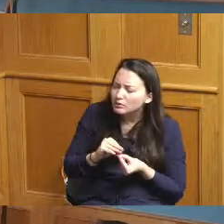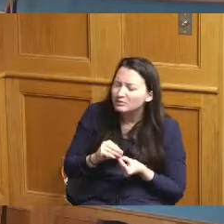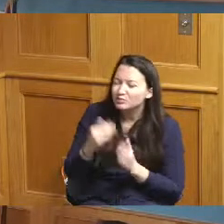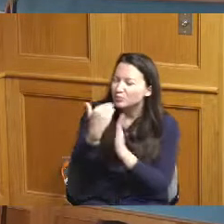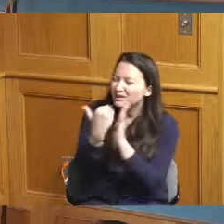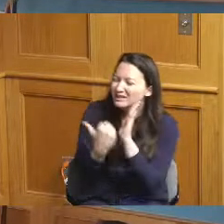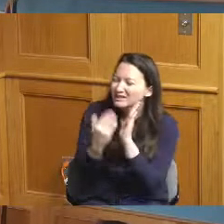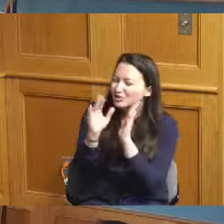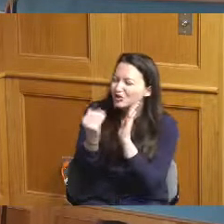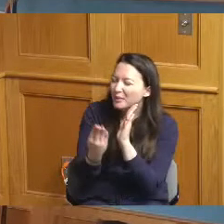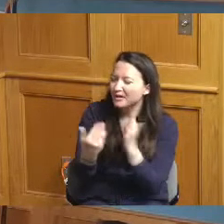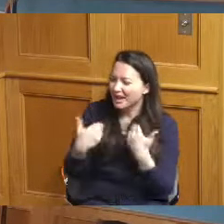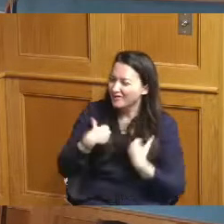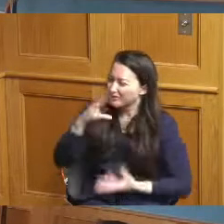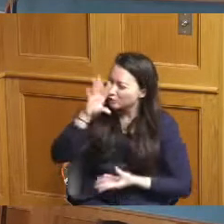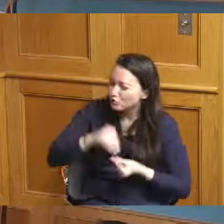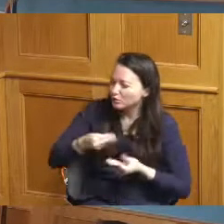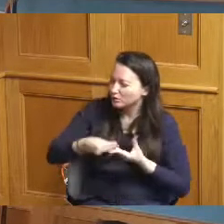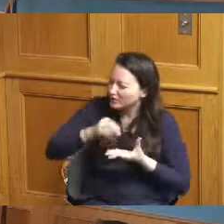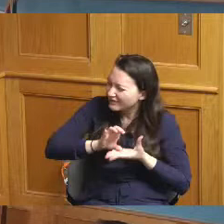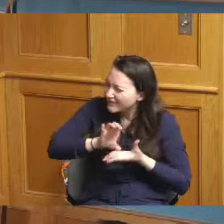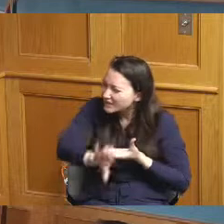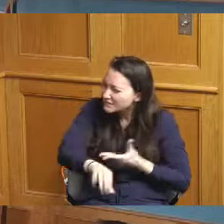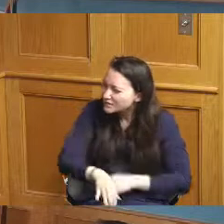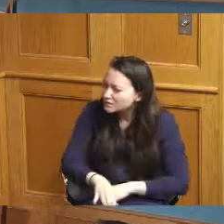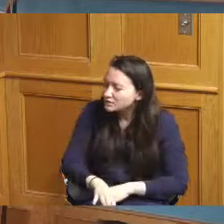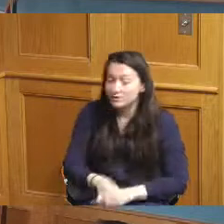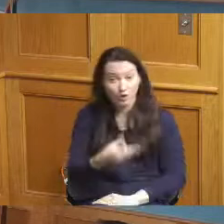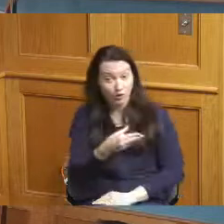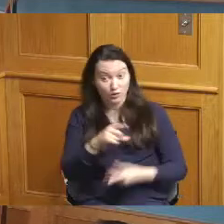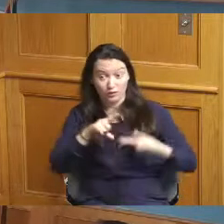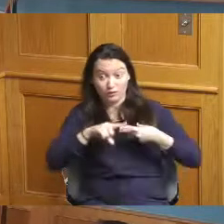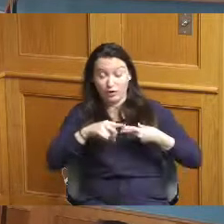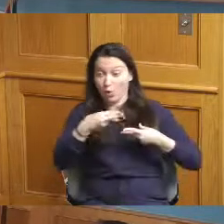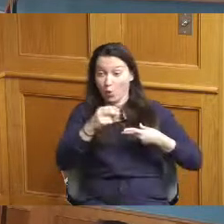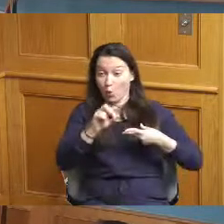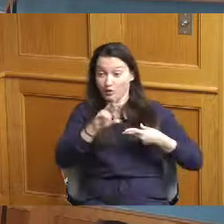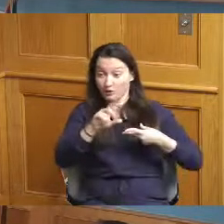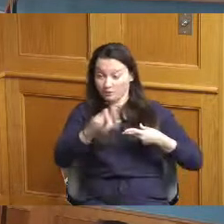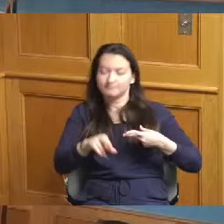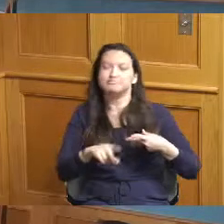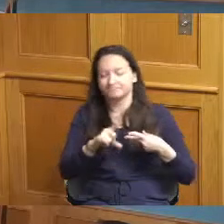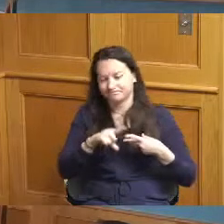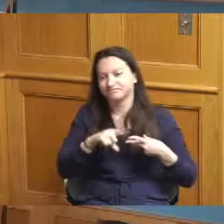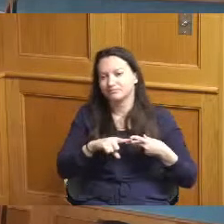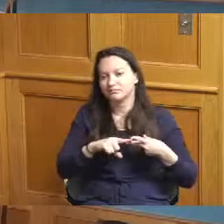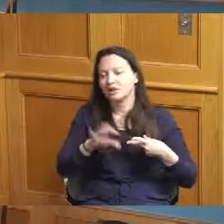the jobs do you have the total investment for hoarder or for hoarder and fry fastening sure